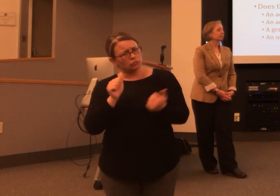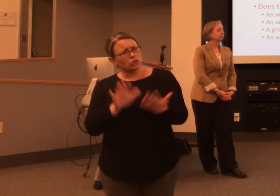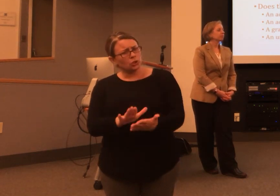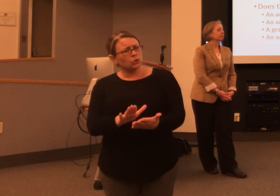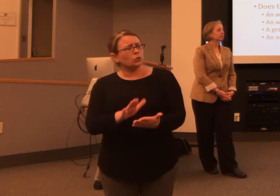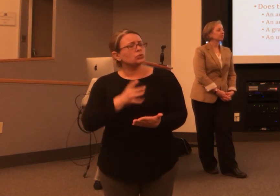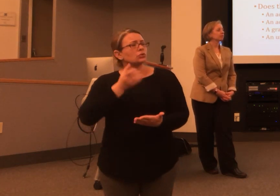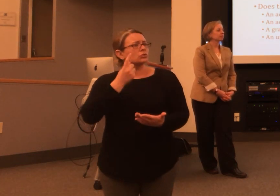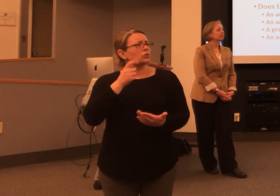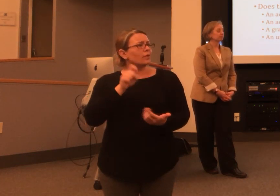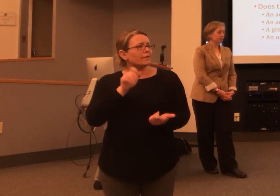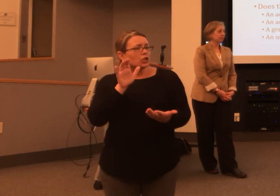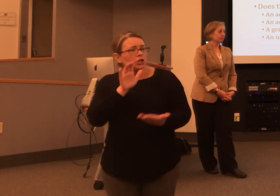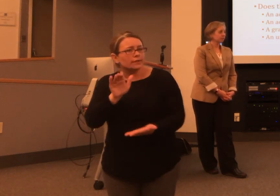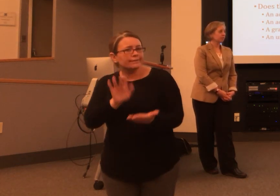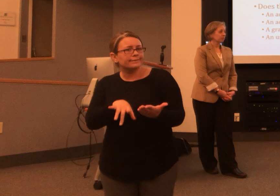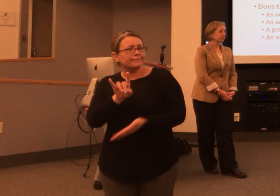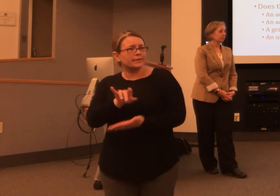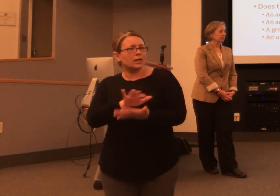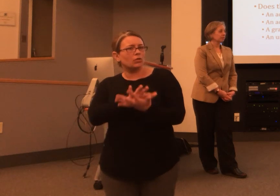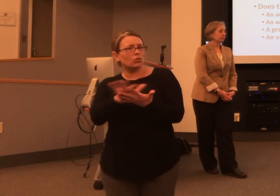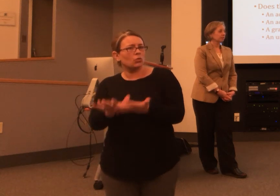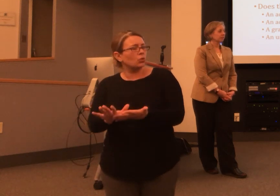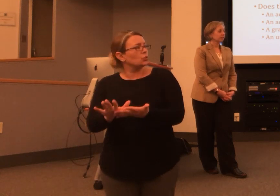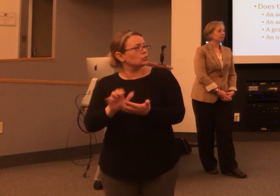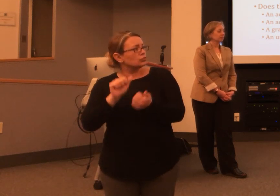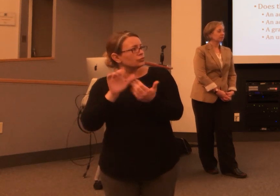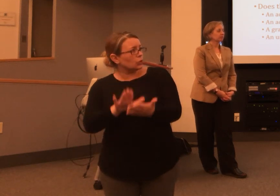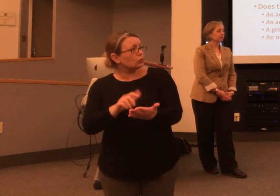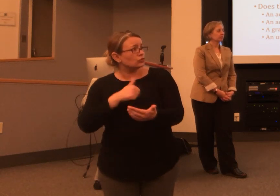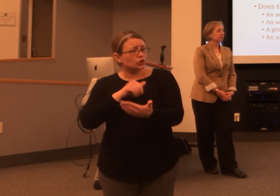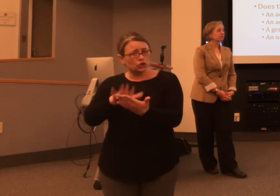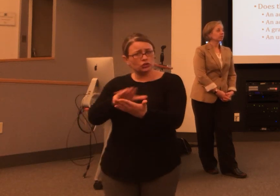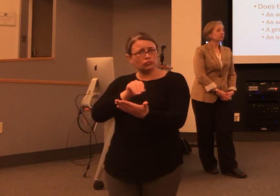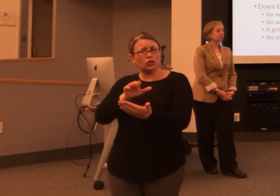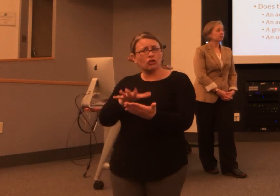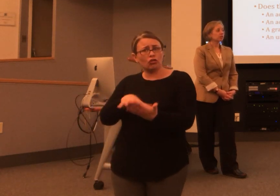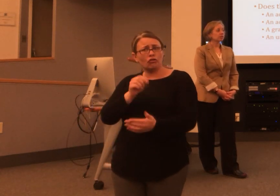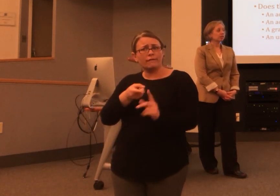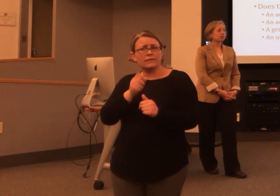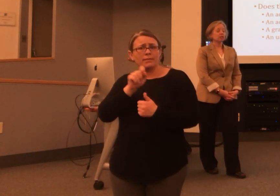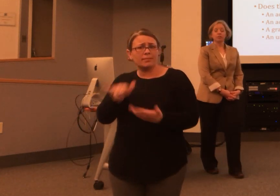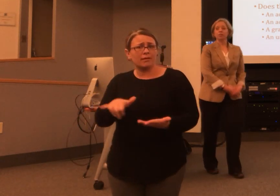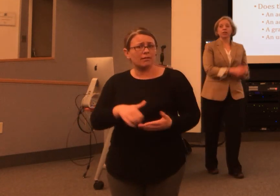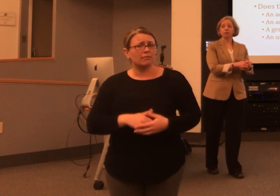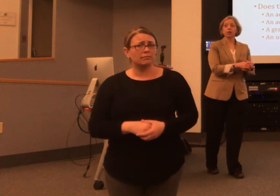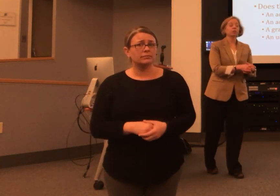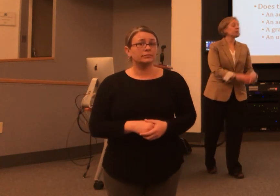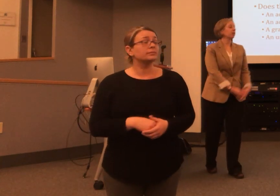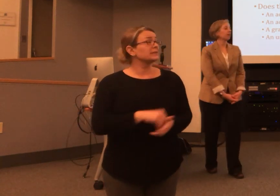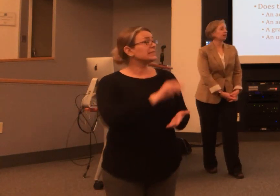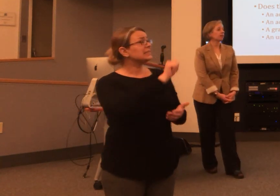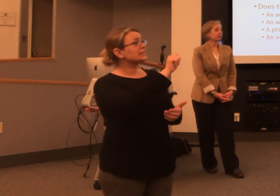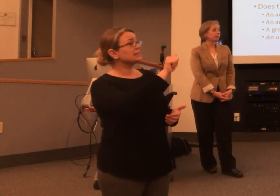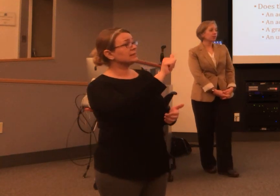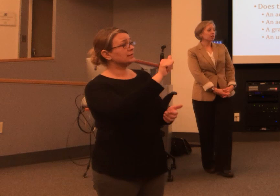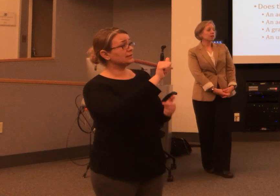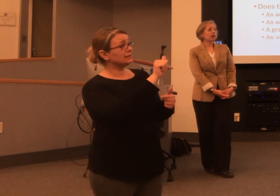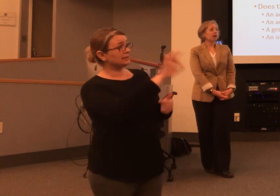and be able to work from them. I think that's something that should probably teach. If I could follow up on that.